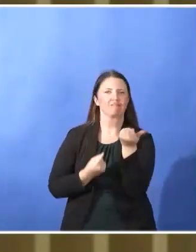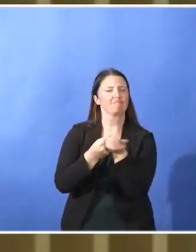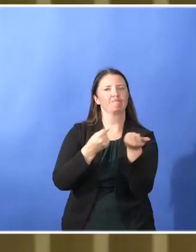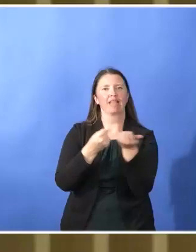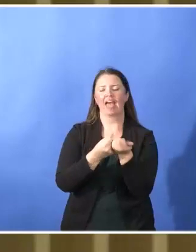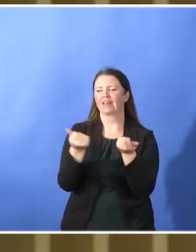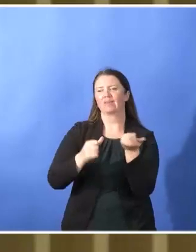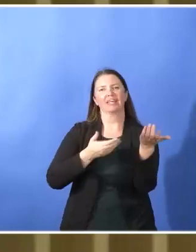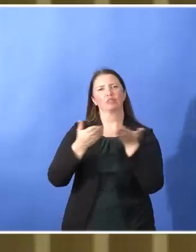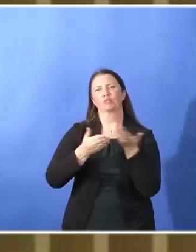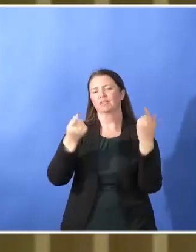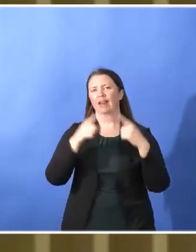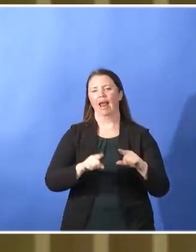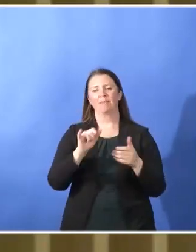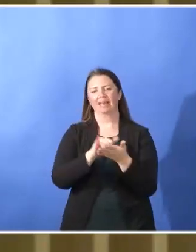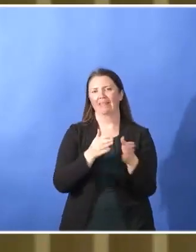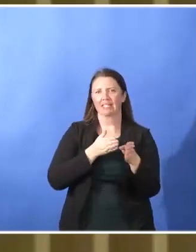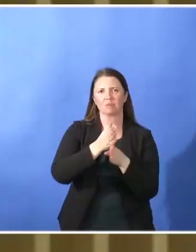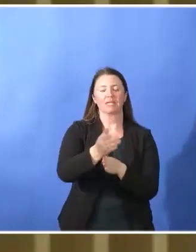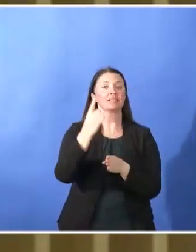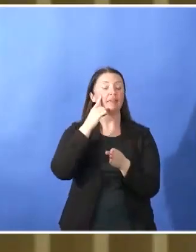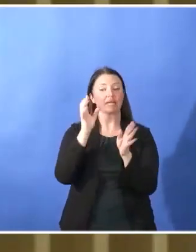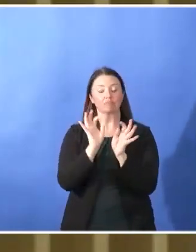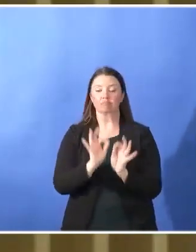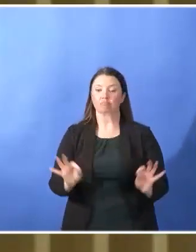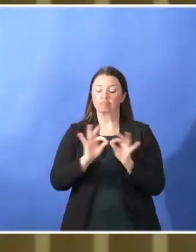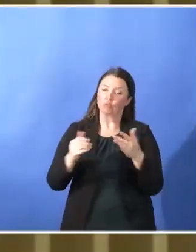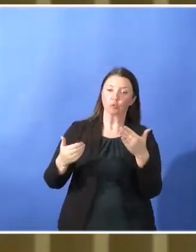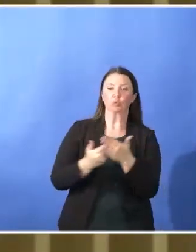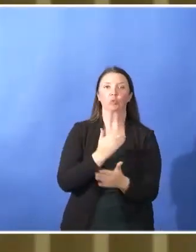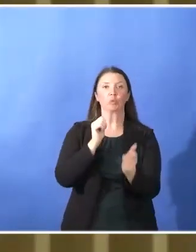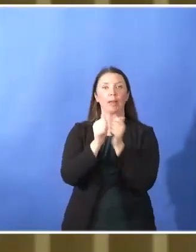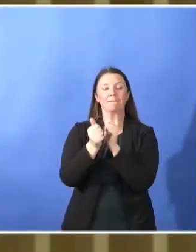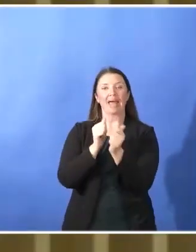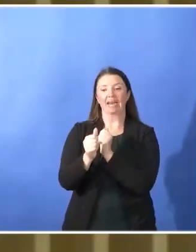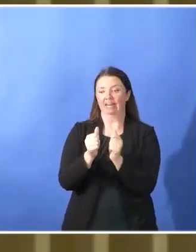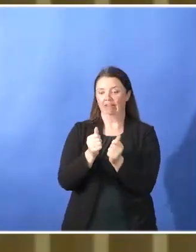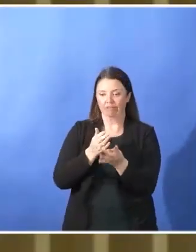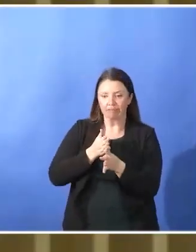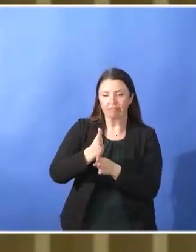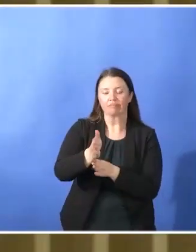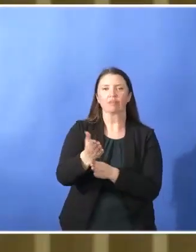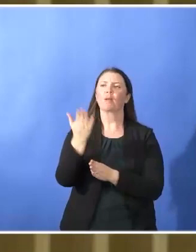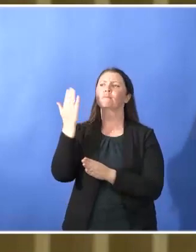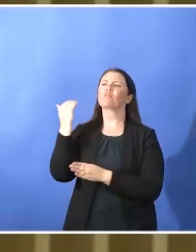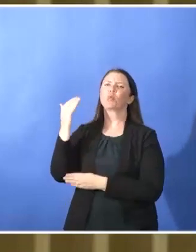LANDSCAPE. SOME OF THE BIGGEST CABLE